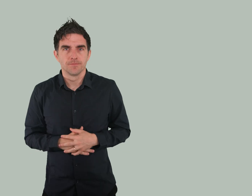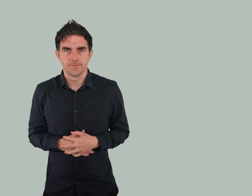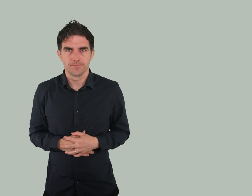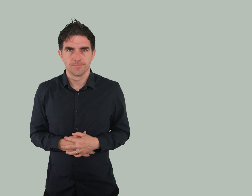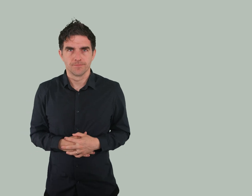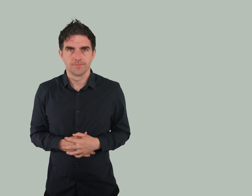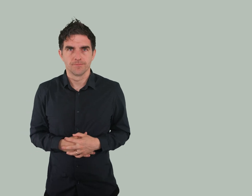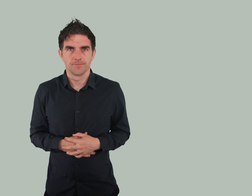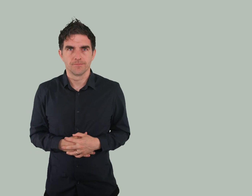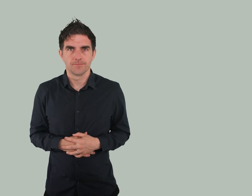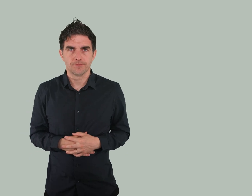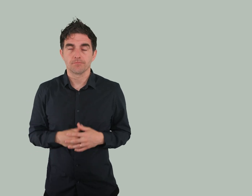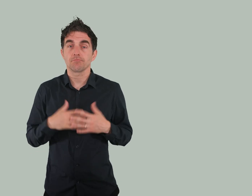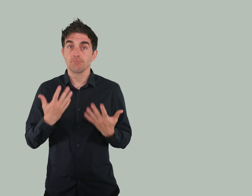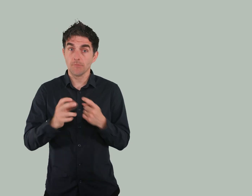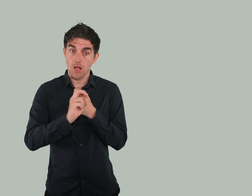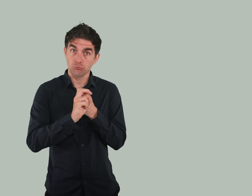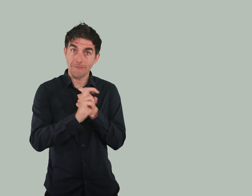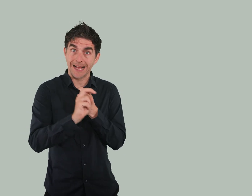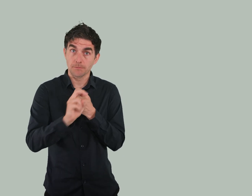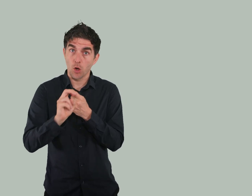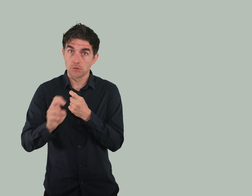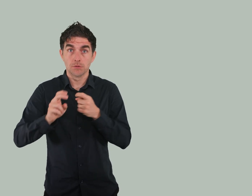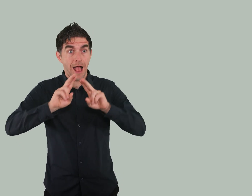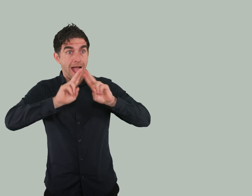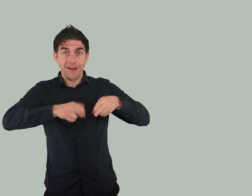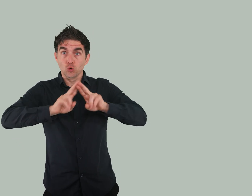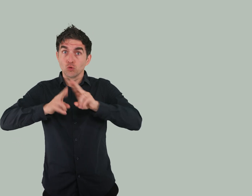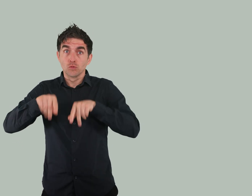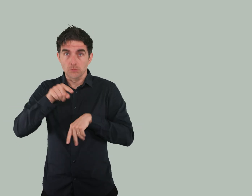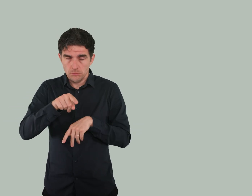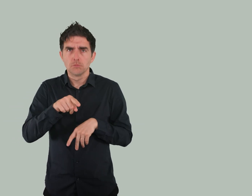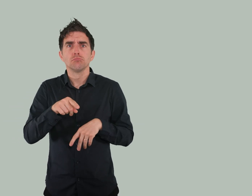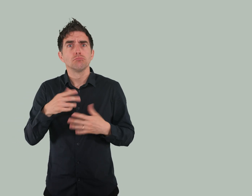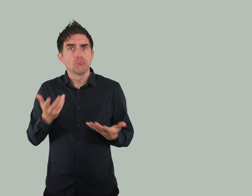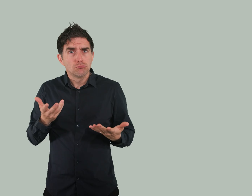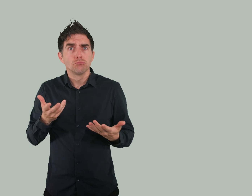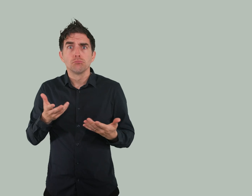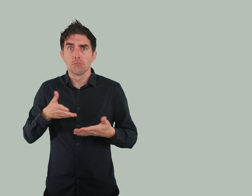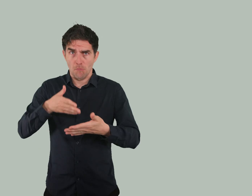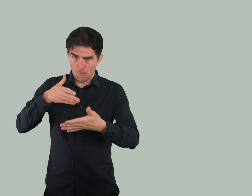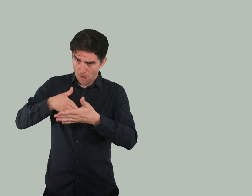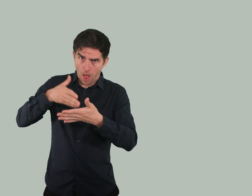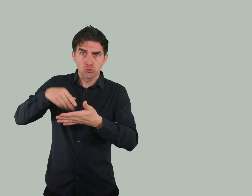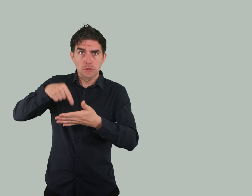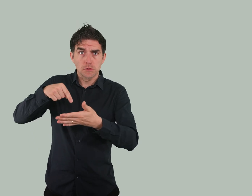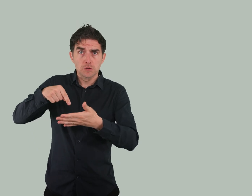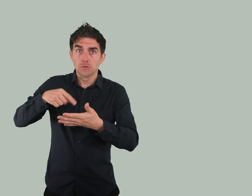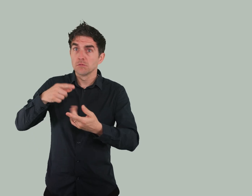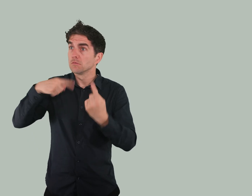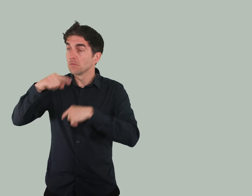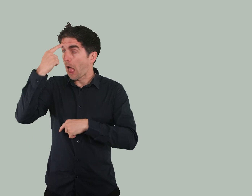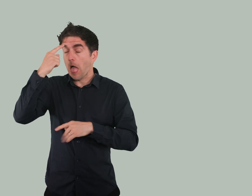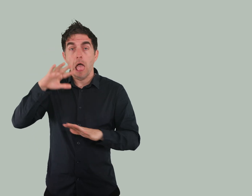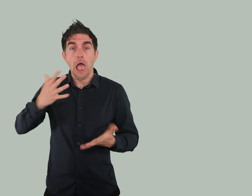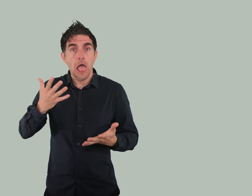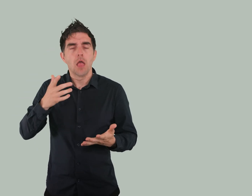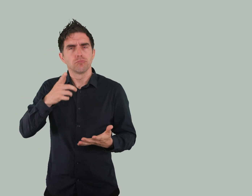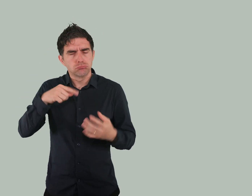Transport and housing: the barriers nobody counts